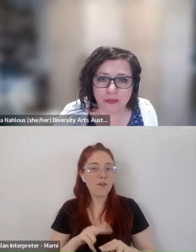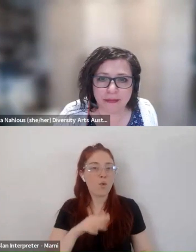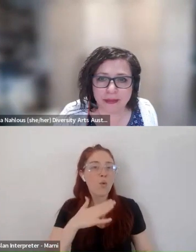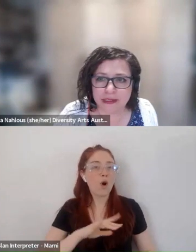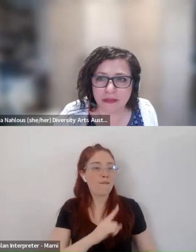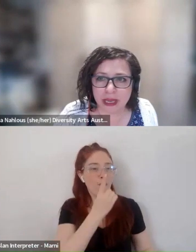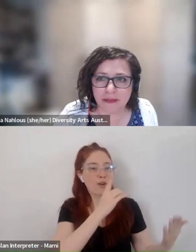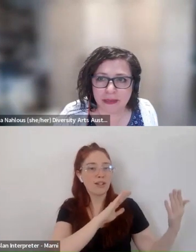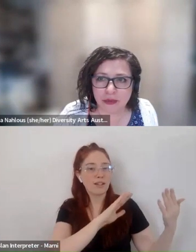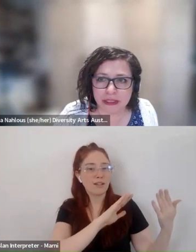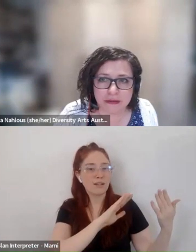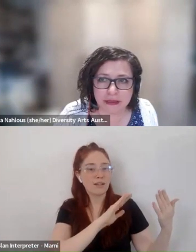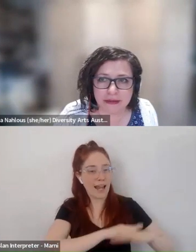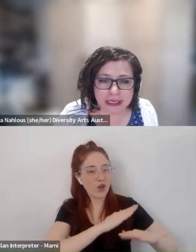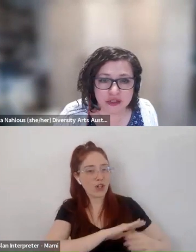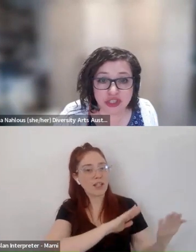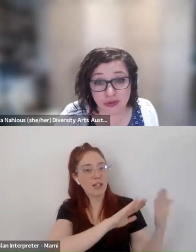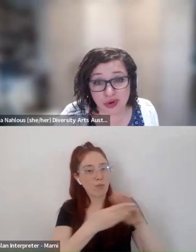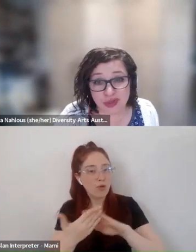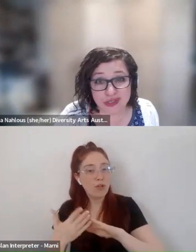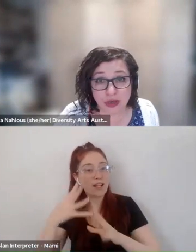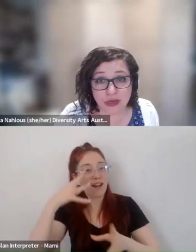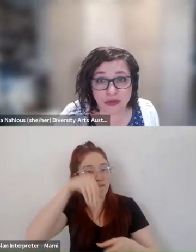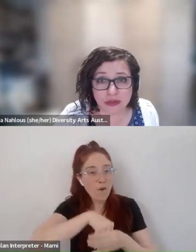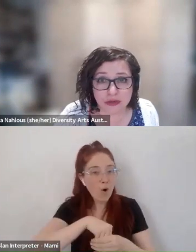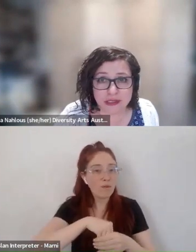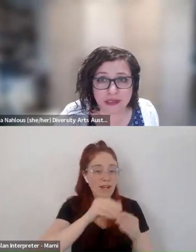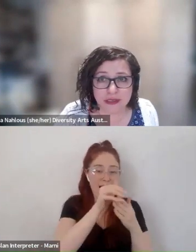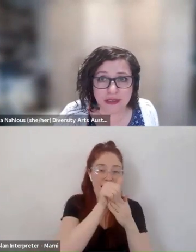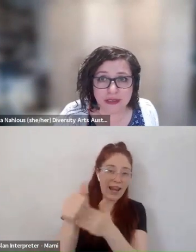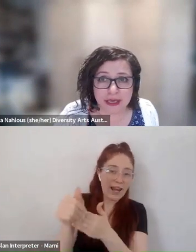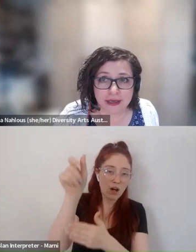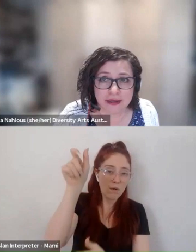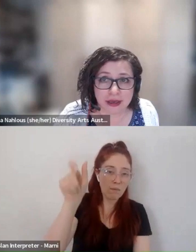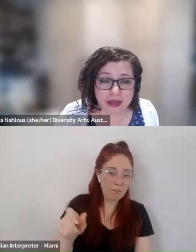members and people in leadership roles as well. Because, yeah, I